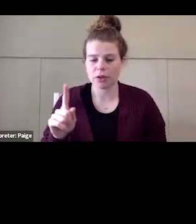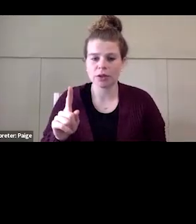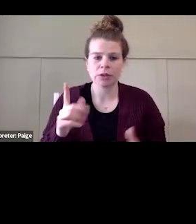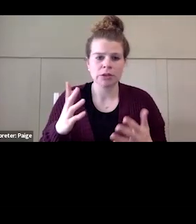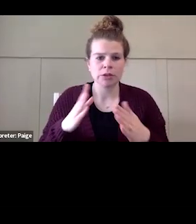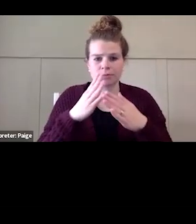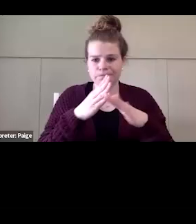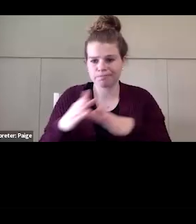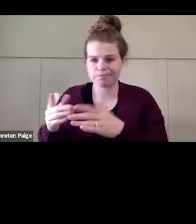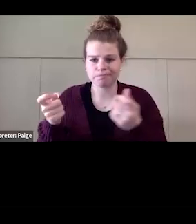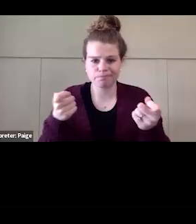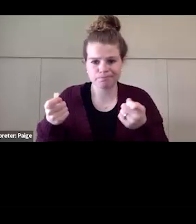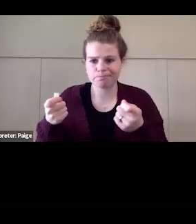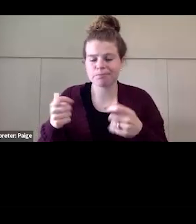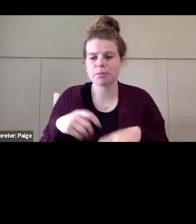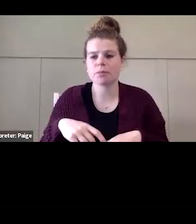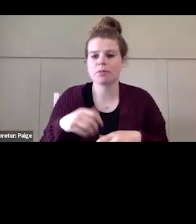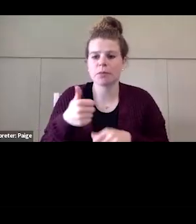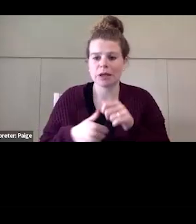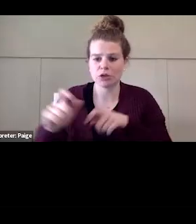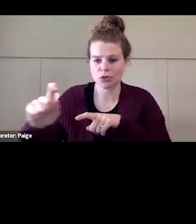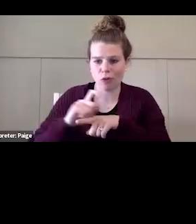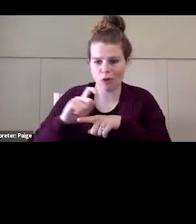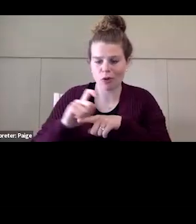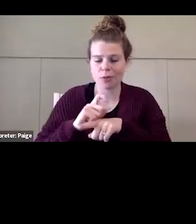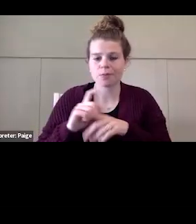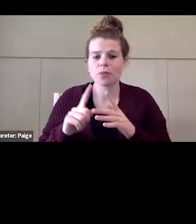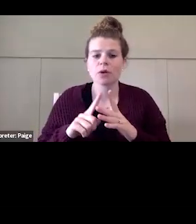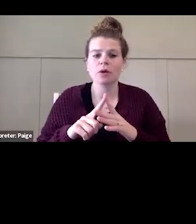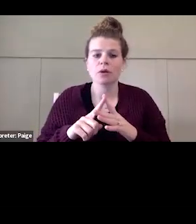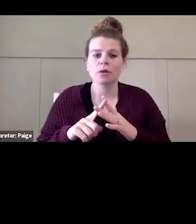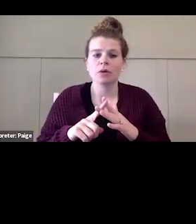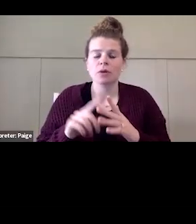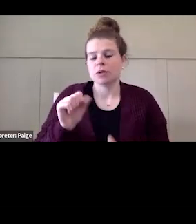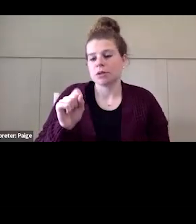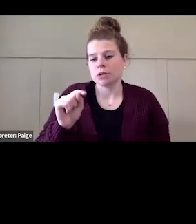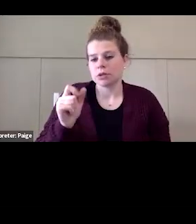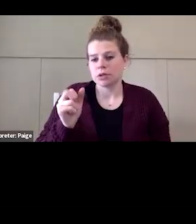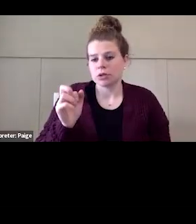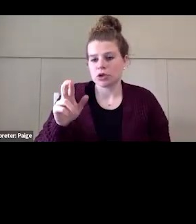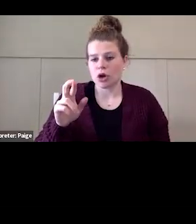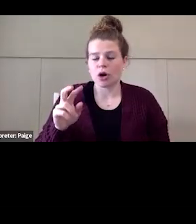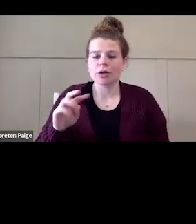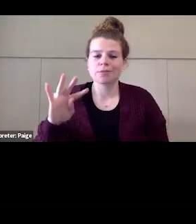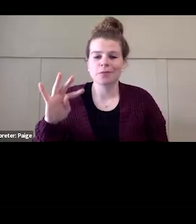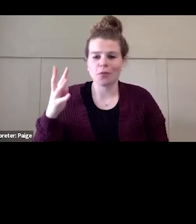or handles calls that come in. STAR is viewed as the fourth branch of the response system.